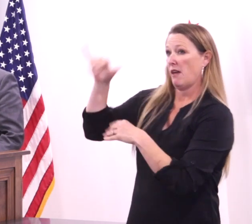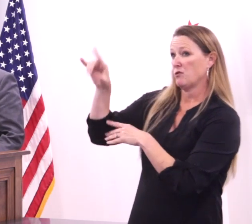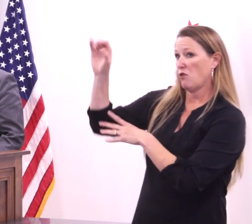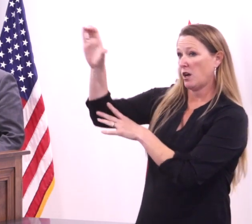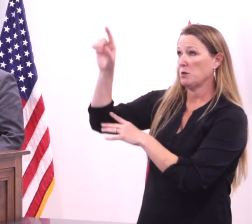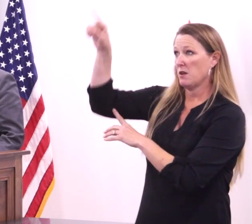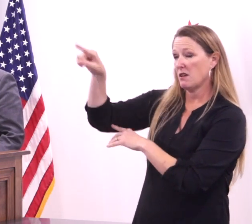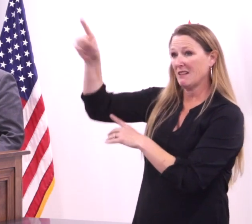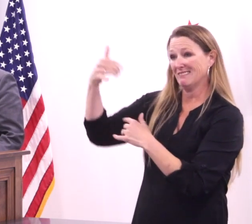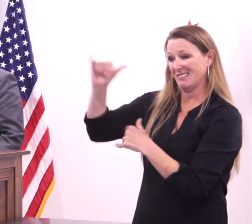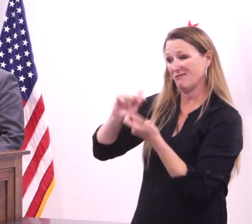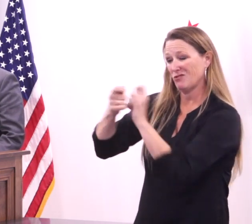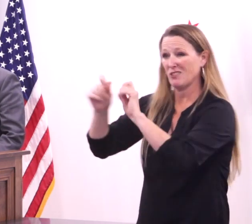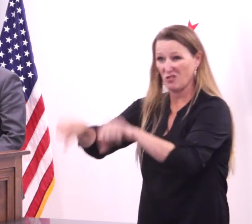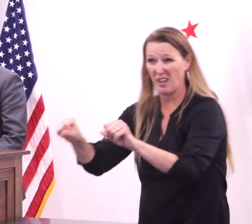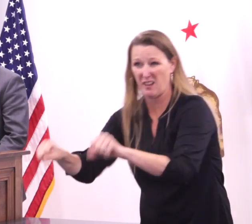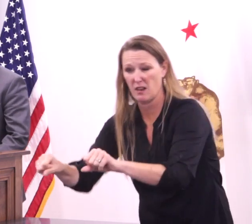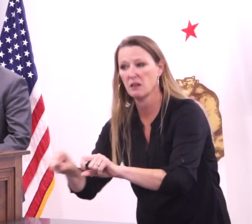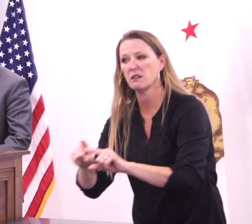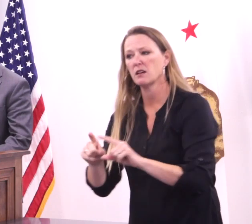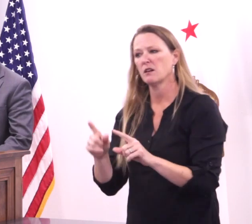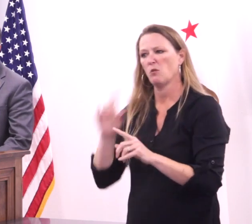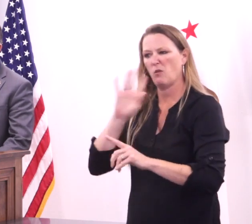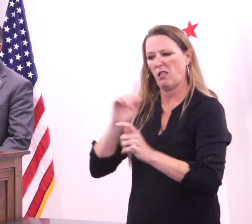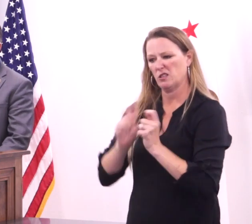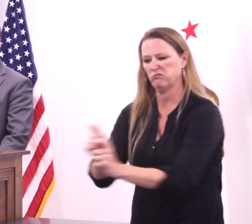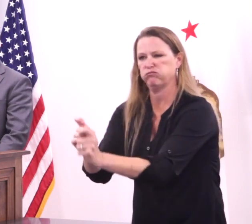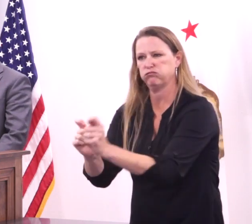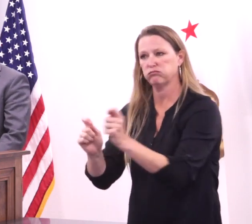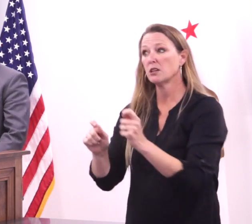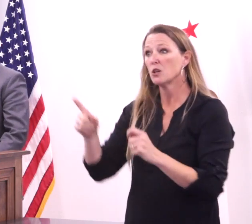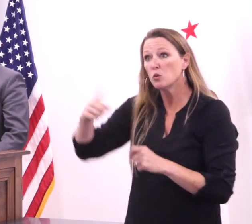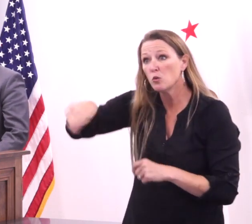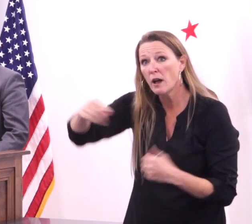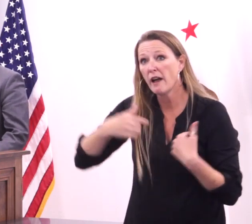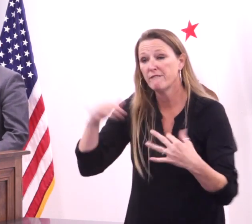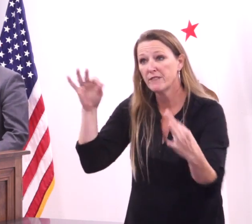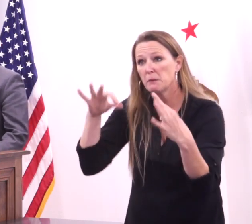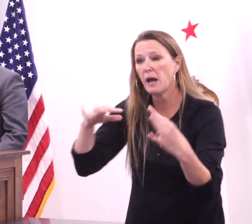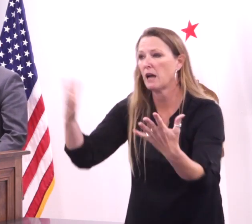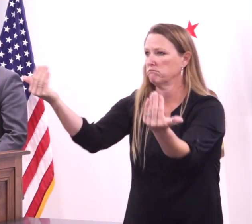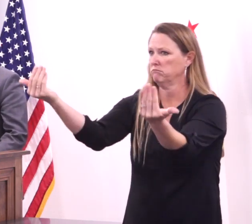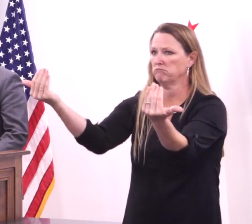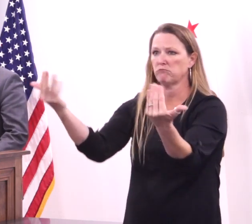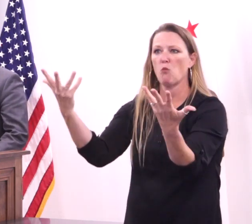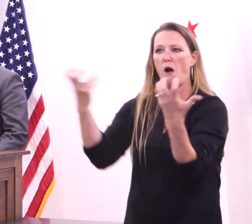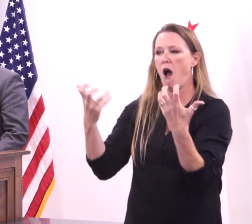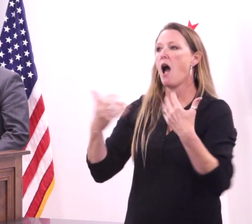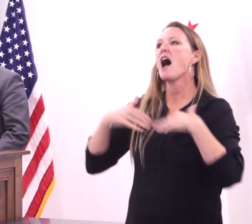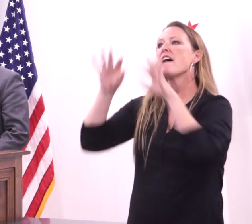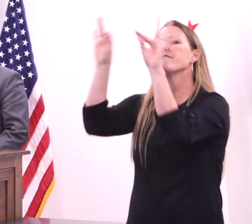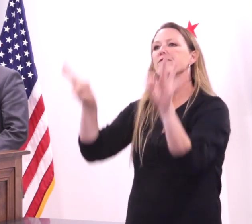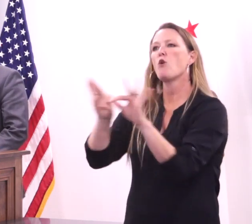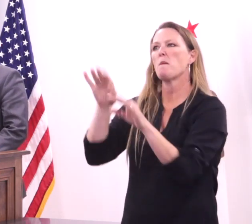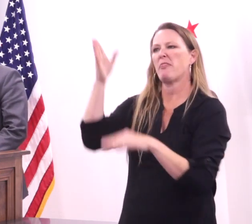If you have feedback or comments, please fill out the feedback form available on readyslo.org.